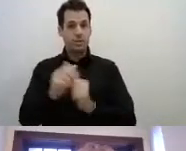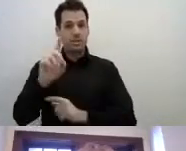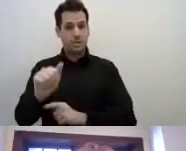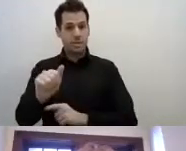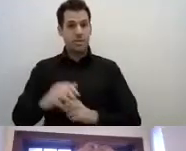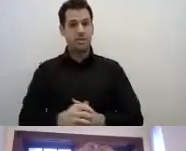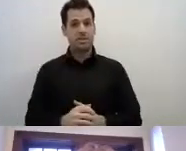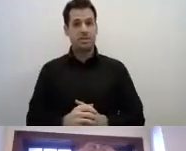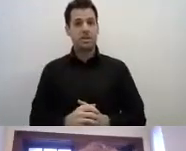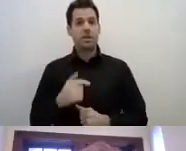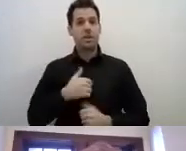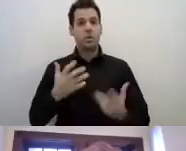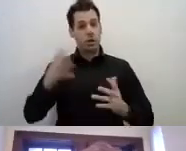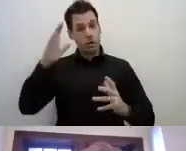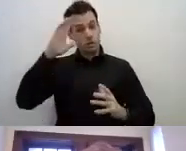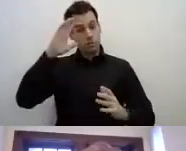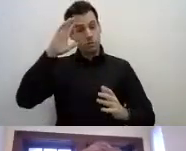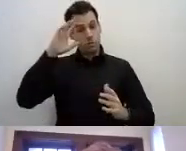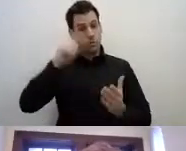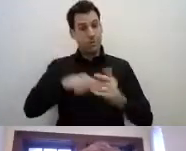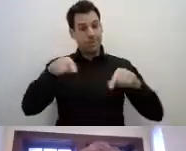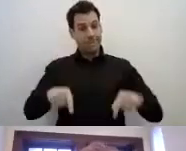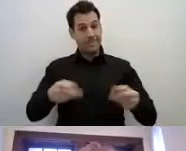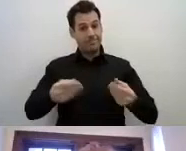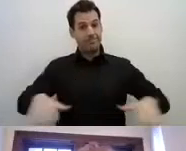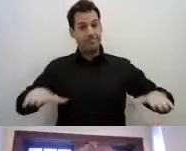i would like to acknowledge that this webinar is being hosted on treaty one territory